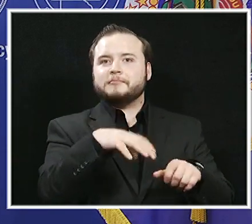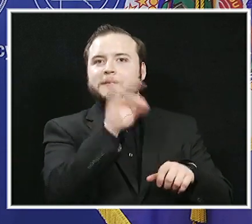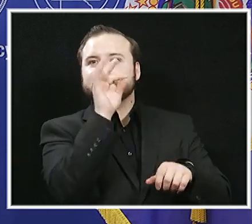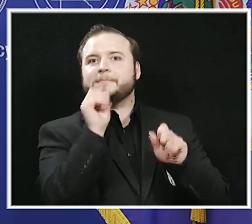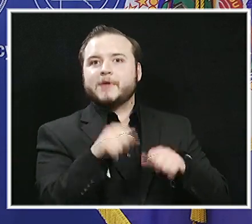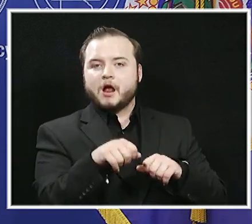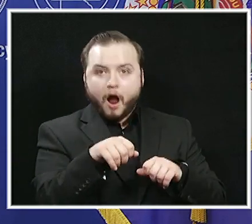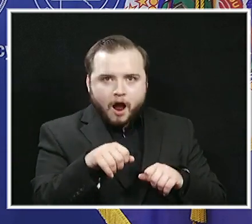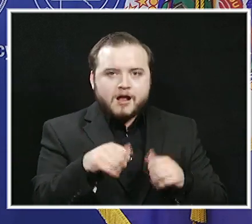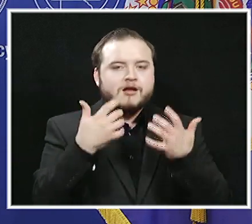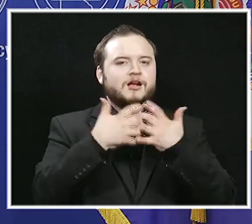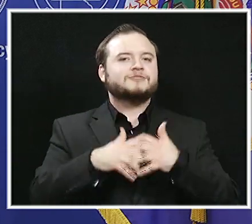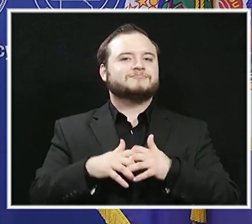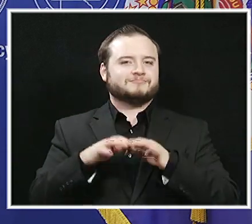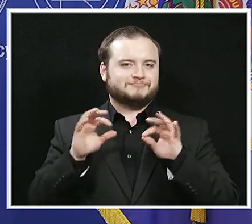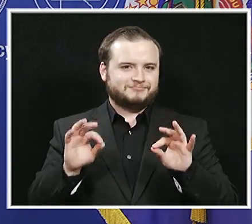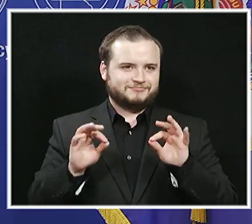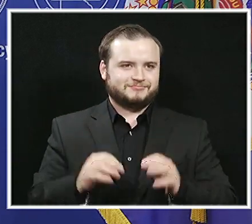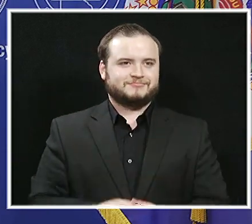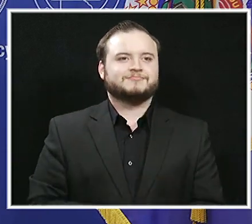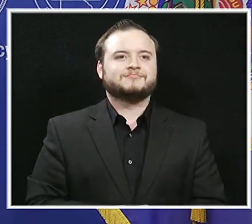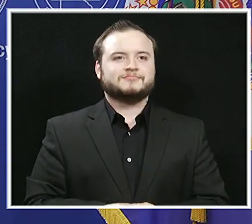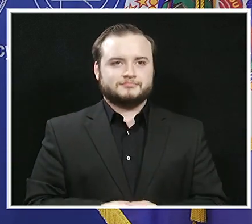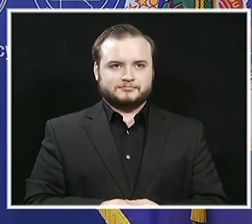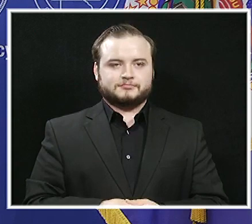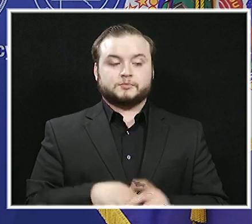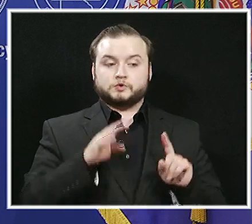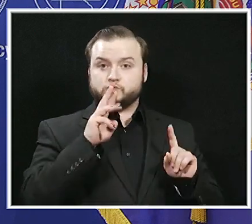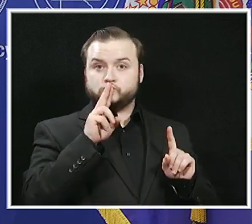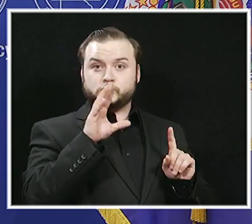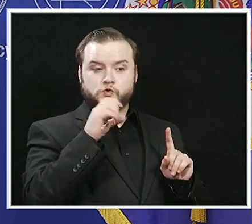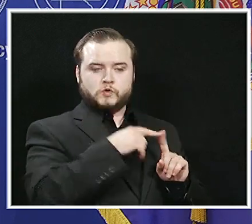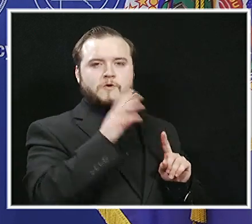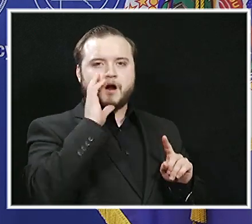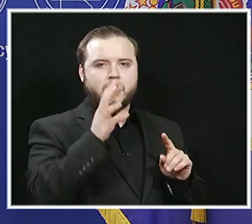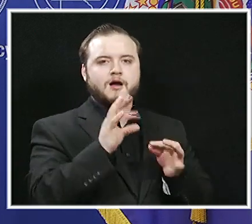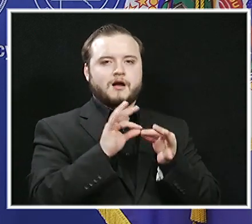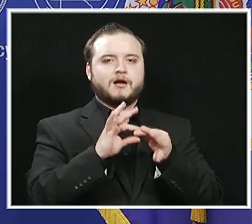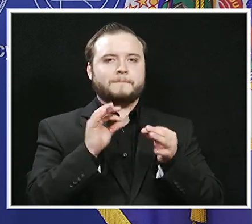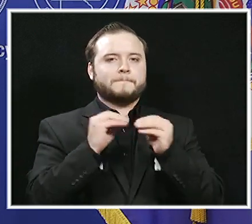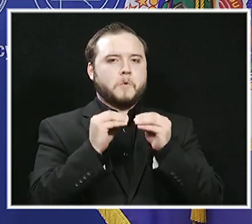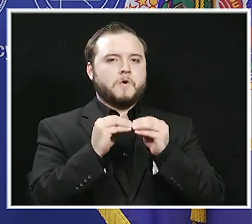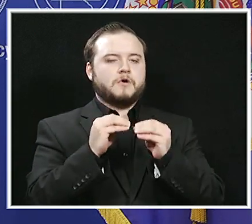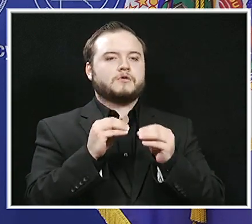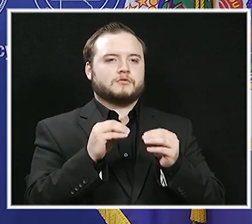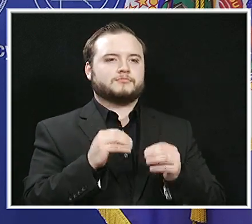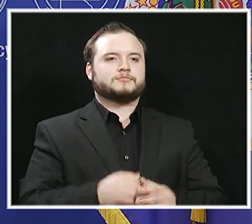curbside pickup and delivery is very consistent with both the guidance of the national retail federation and Minnesota retailers social security, you'll hear from